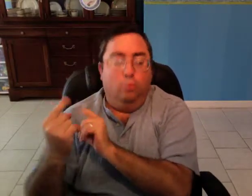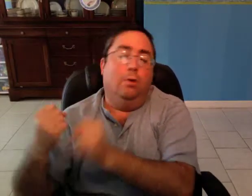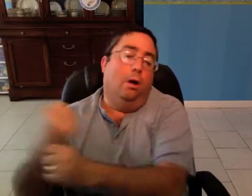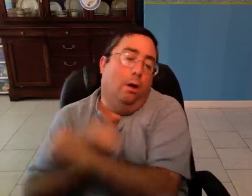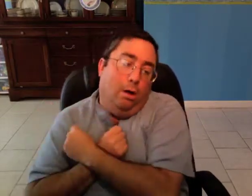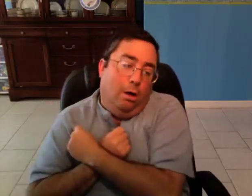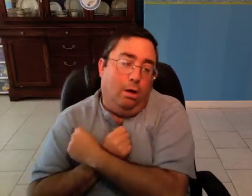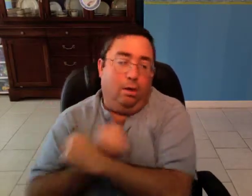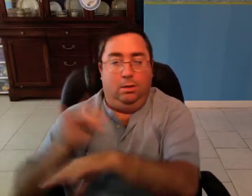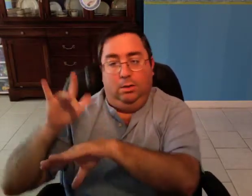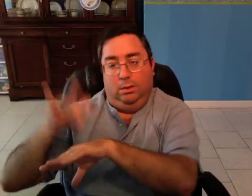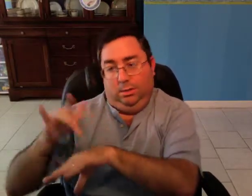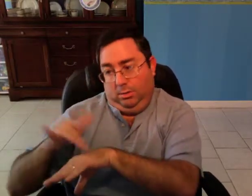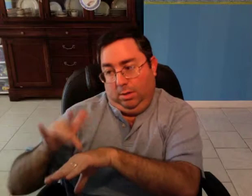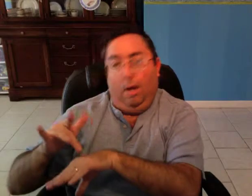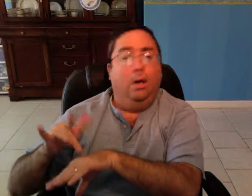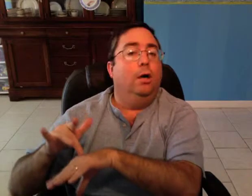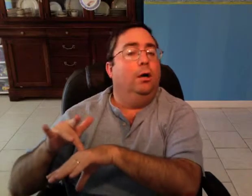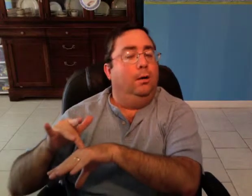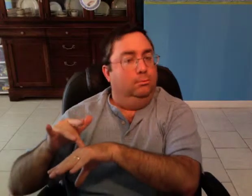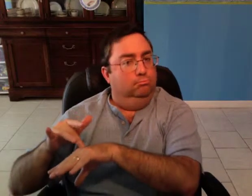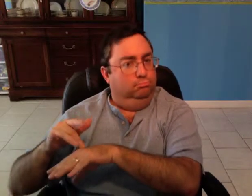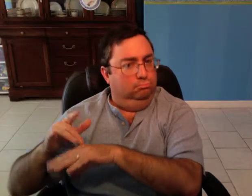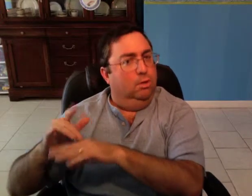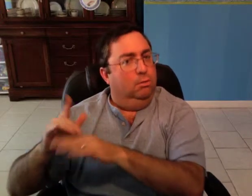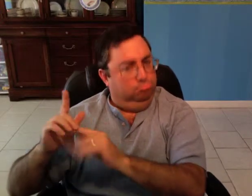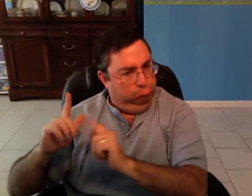There is more hugging and touching.